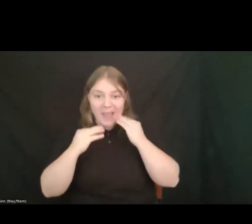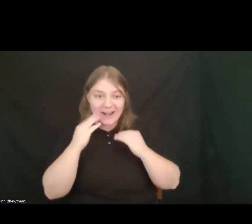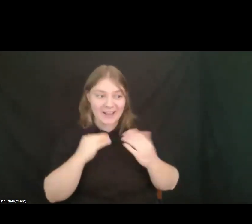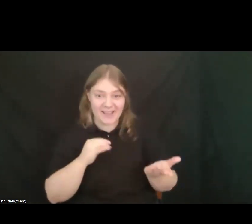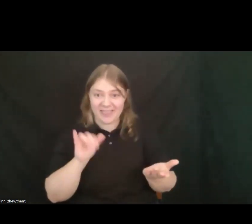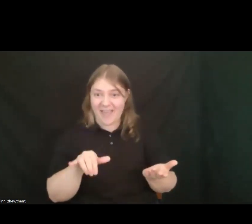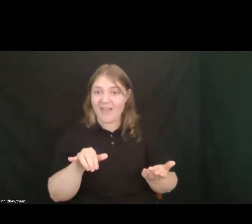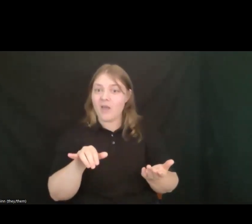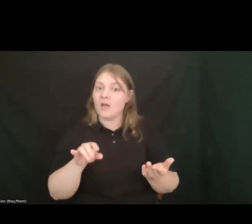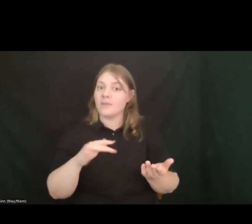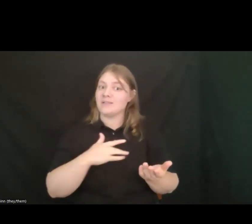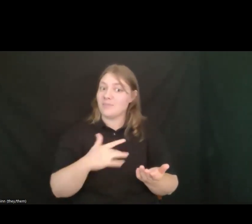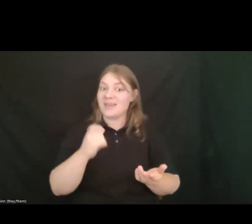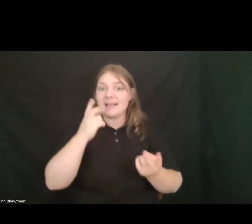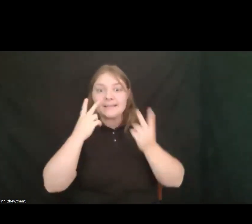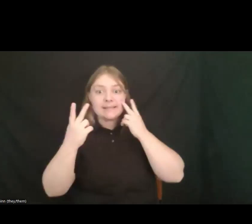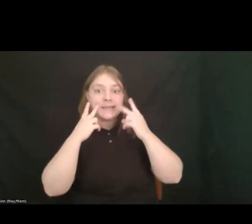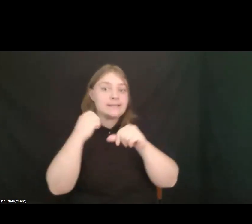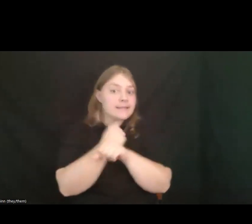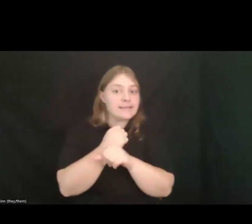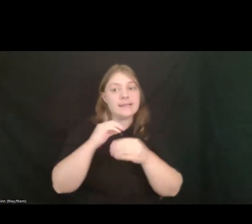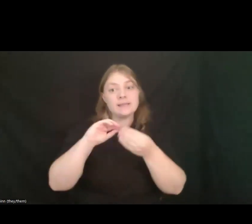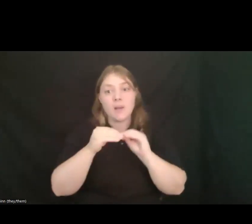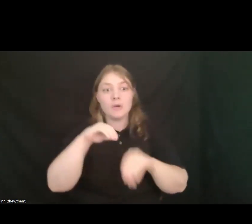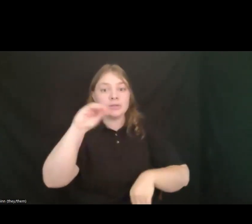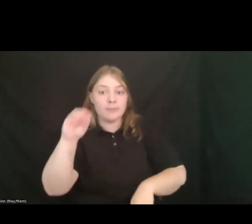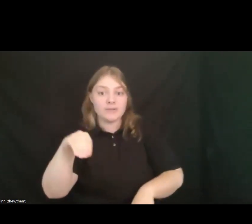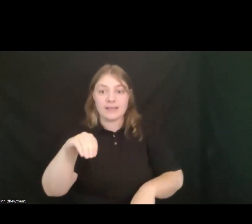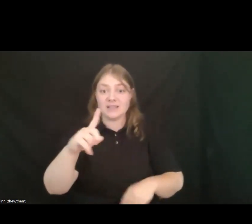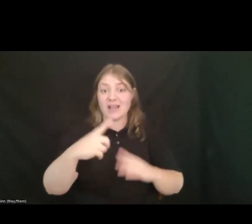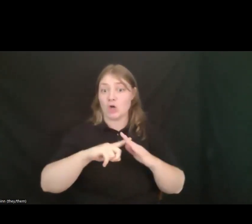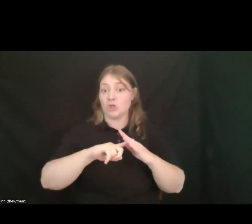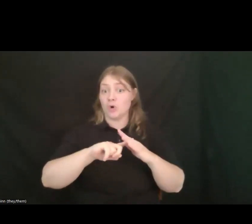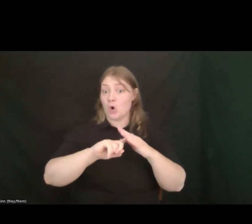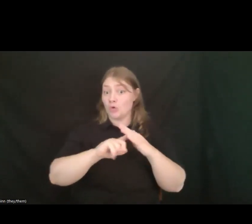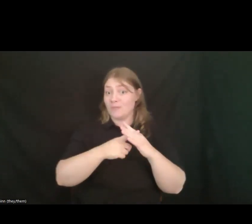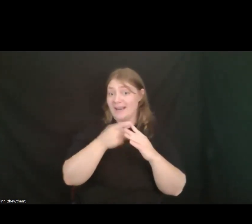by the statistics that I showed in the beginning not a lot of providers of color it's it's going